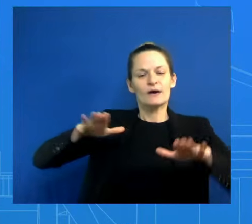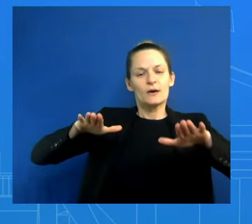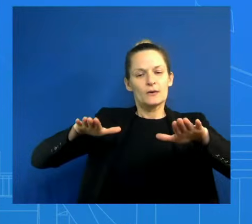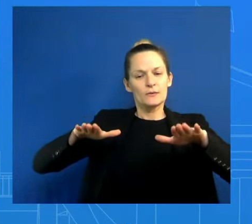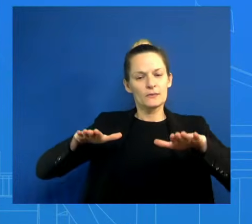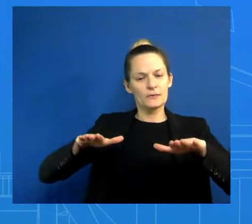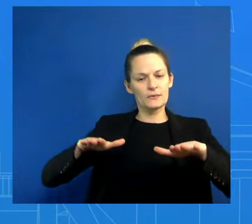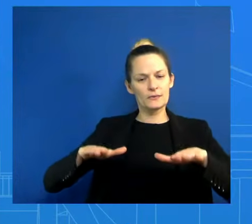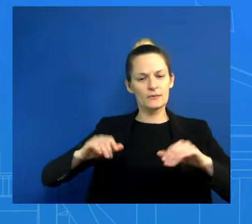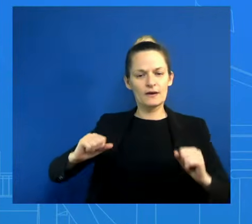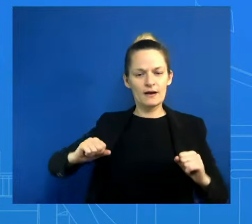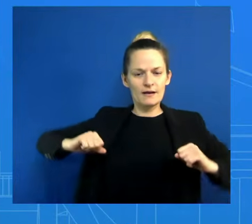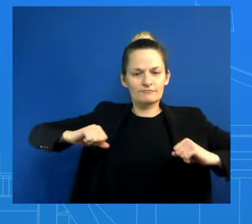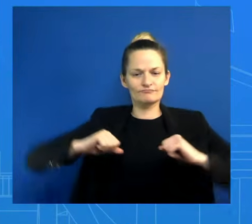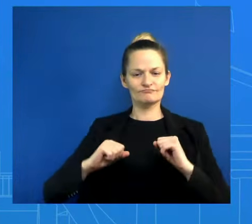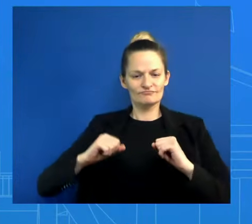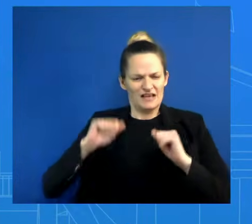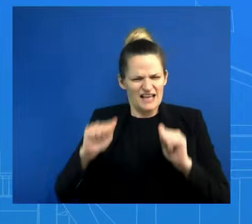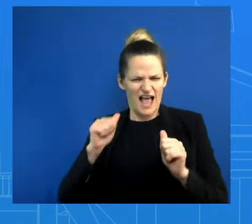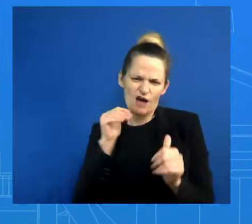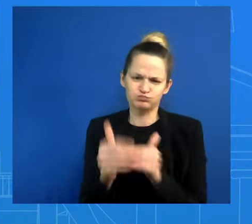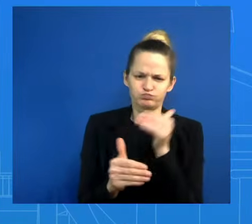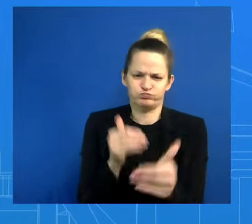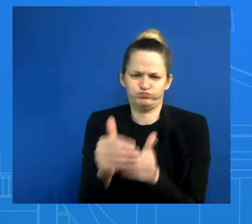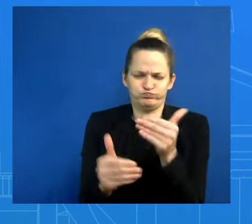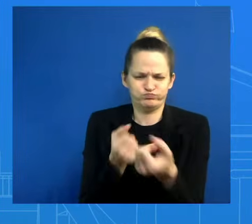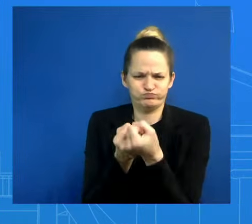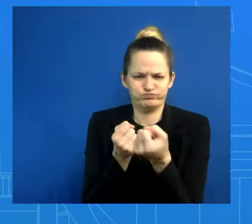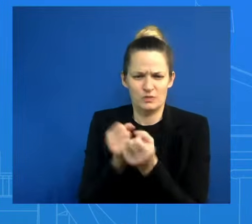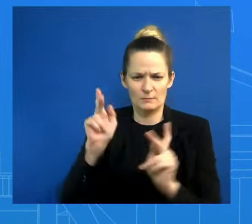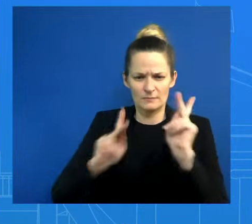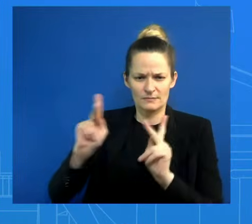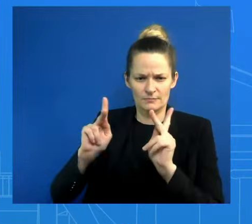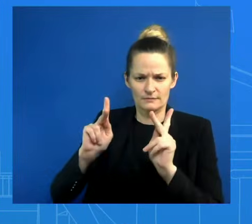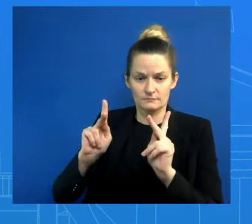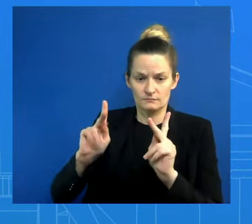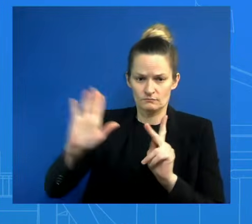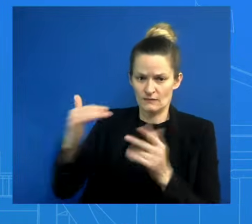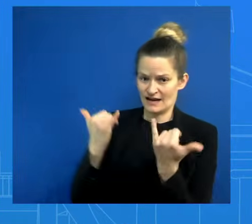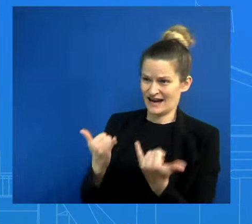take away some of that breathing room? Ms. Jean-Pierre: Look, as I said -- and I -- and I put out a statement on this, as you all know --